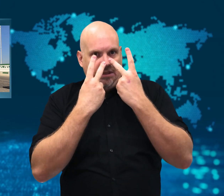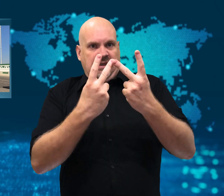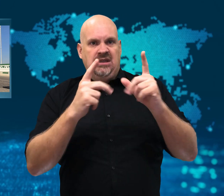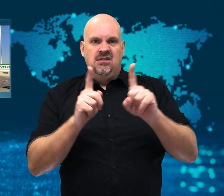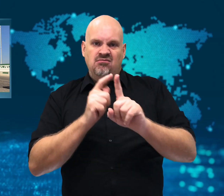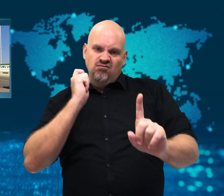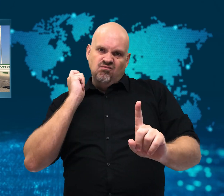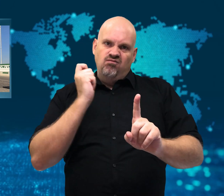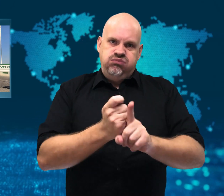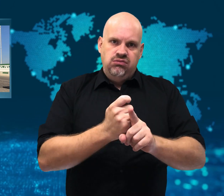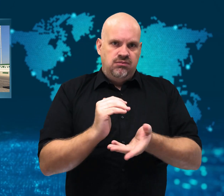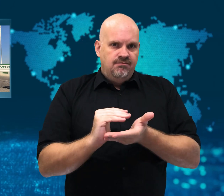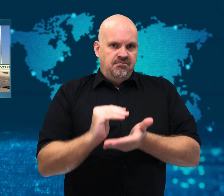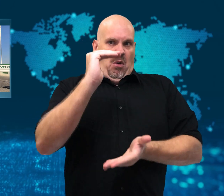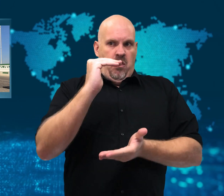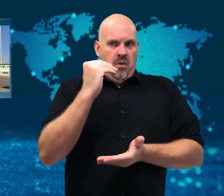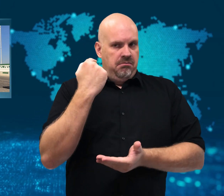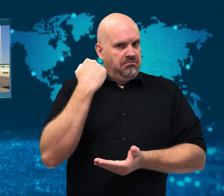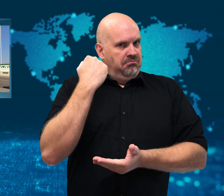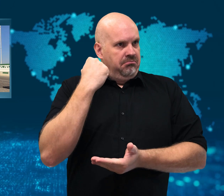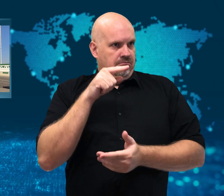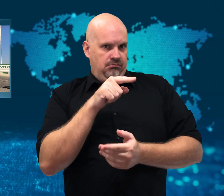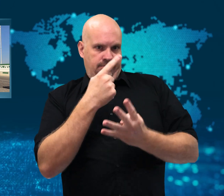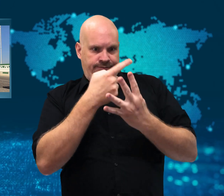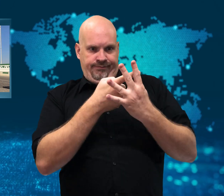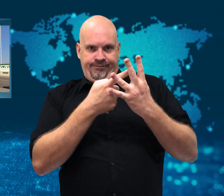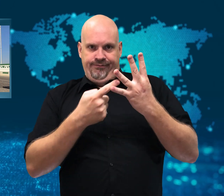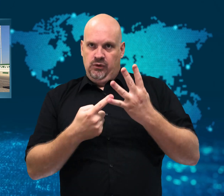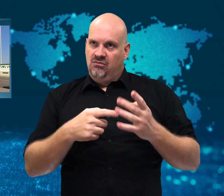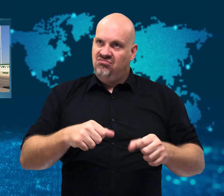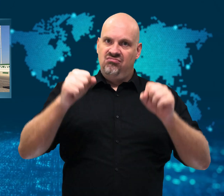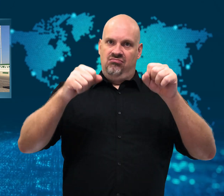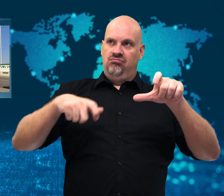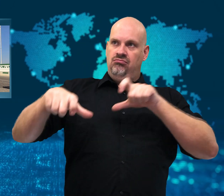Taliban took over power last month.